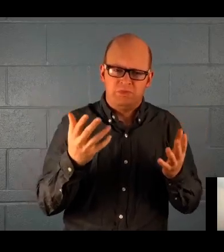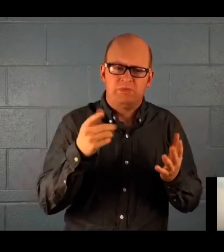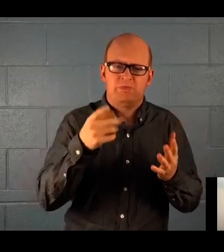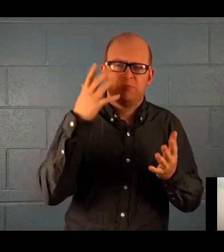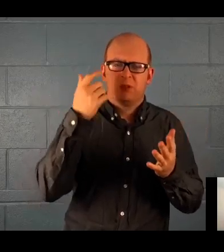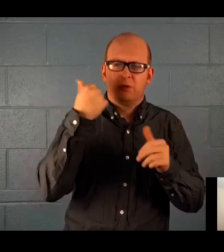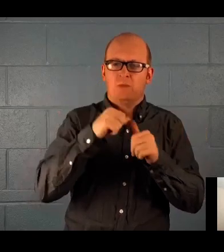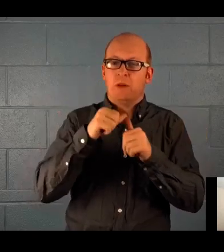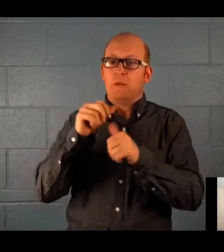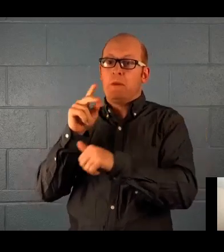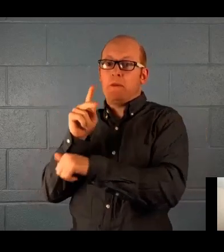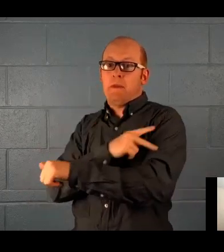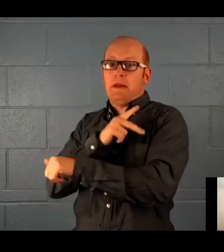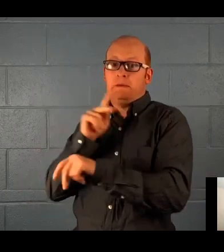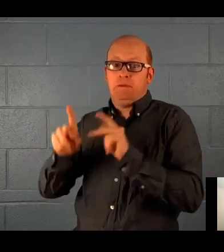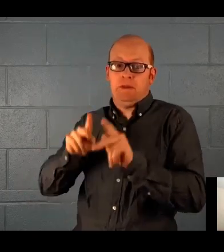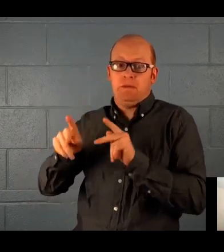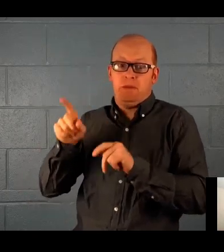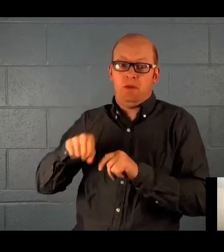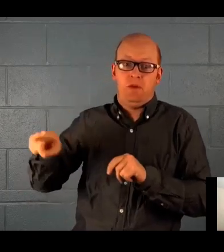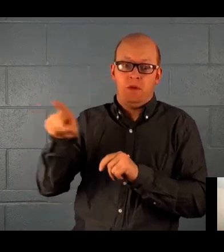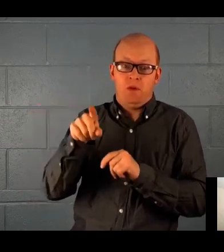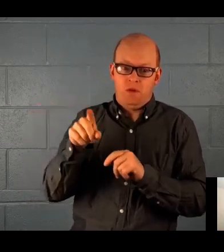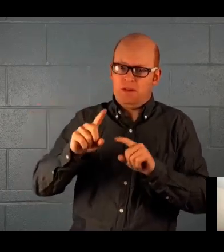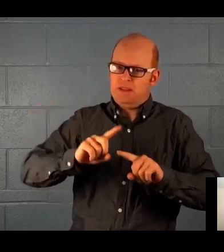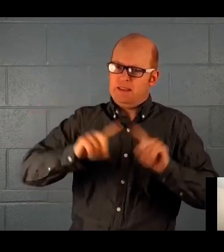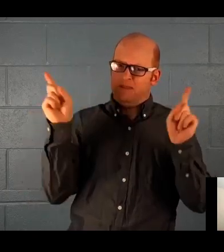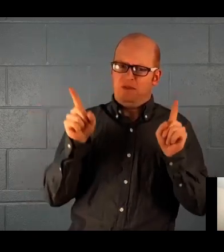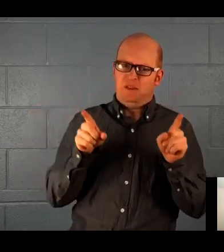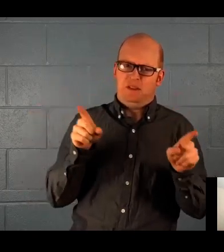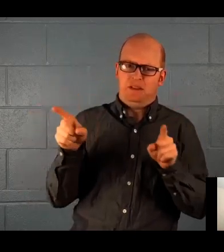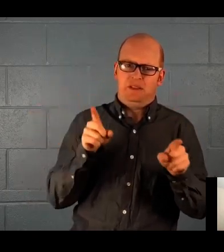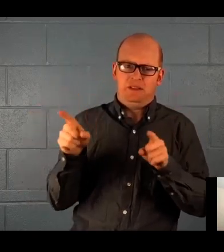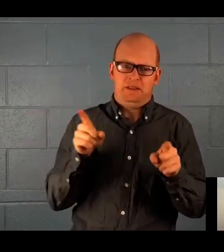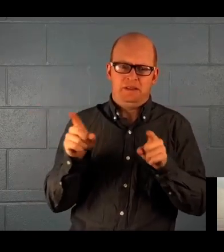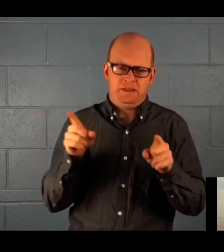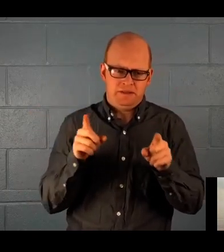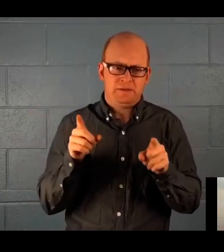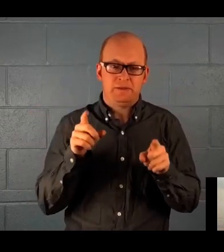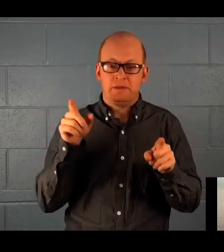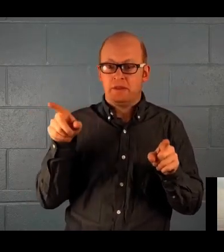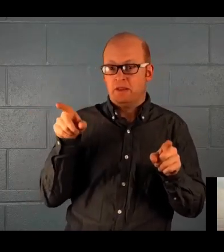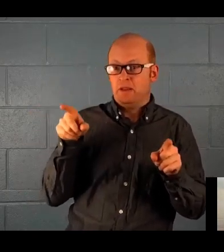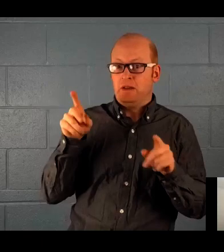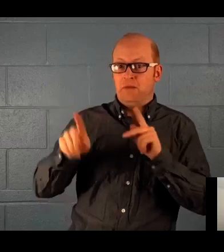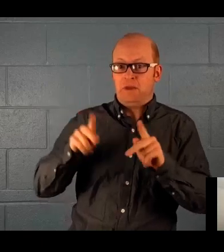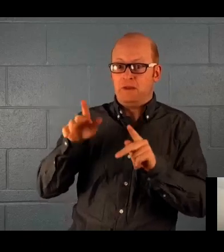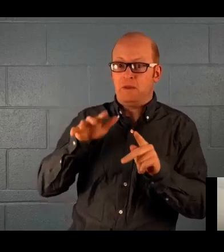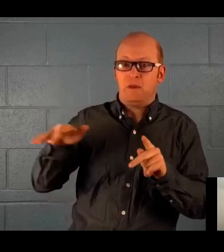I just described, that this is quite different from the patient condition. Where there is a profound degeneration of photoreceptor